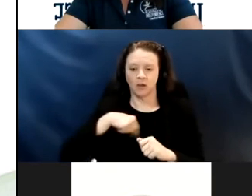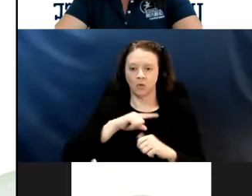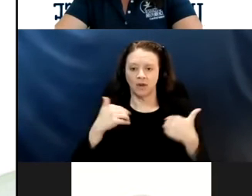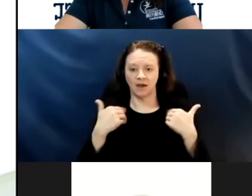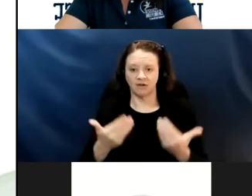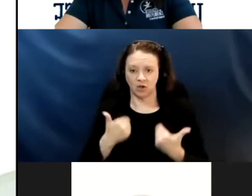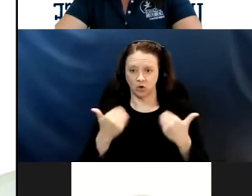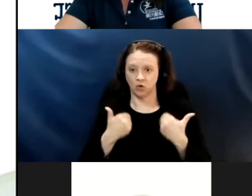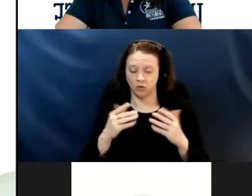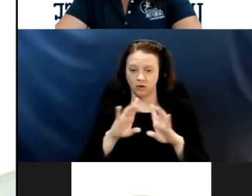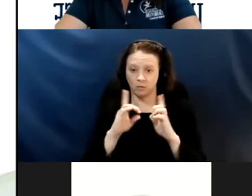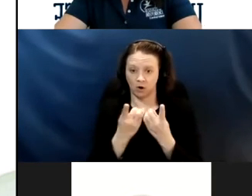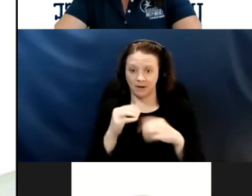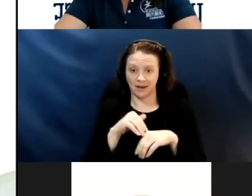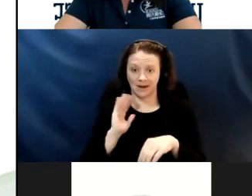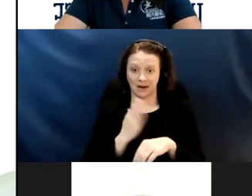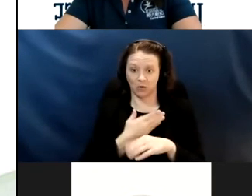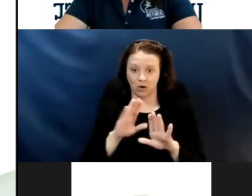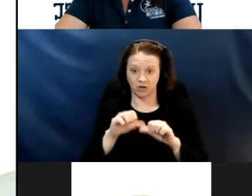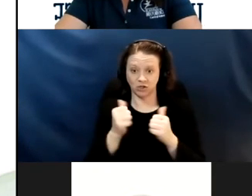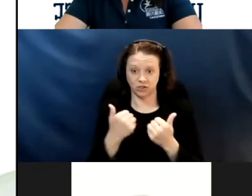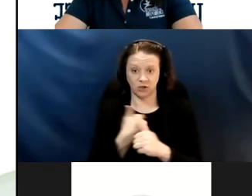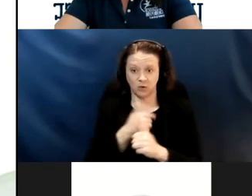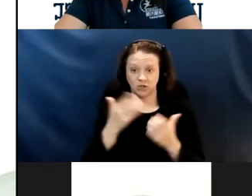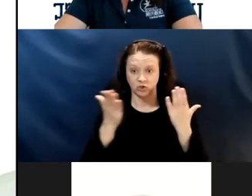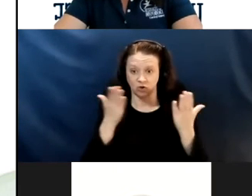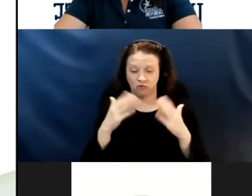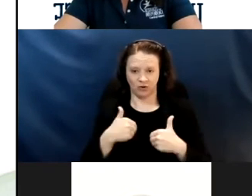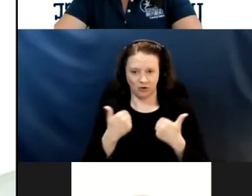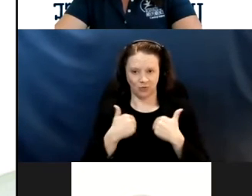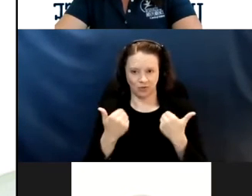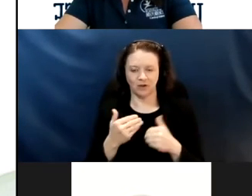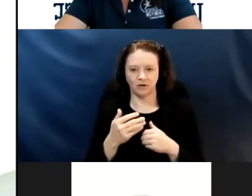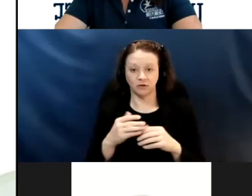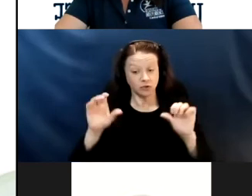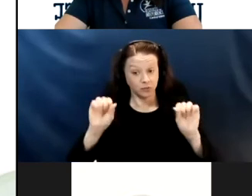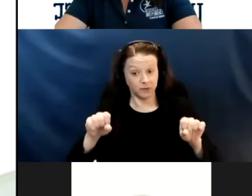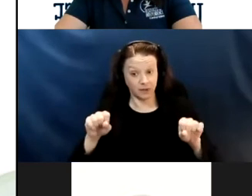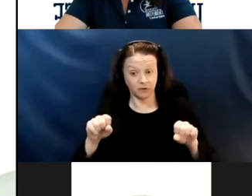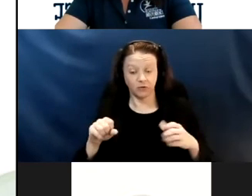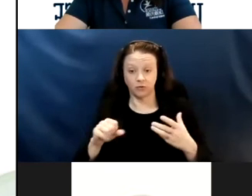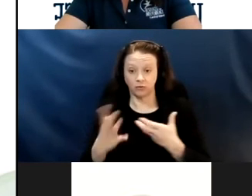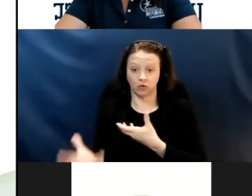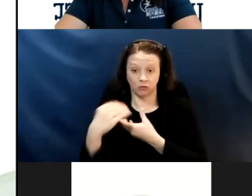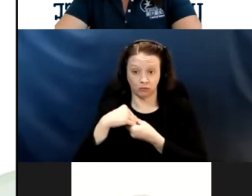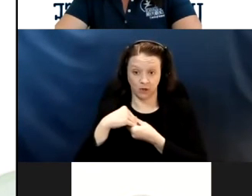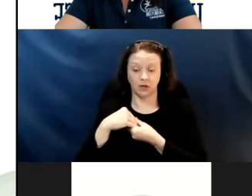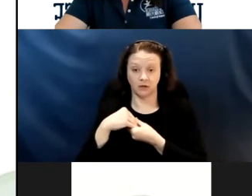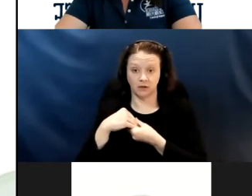at our agency and we serve youth. And so being able to incorporate the outreach